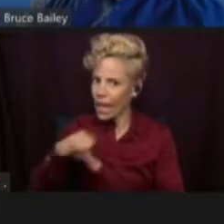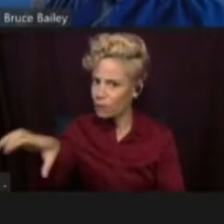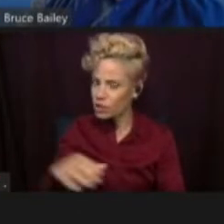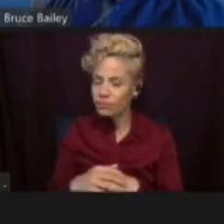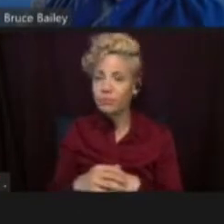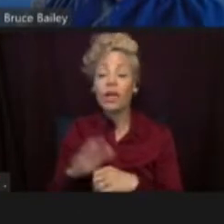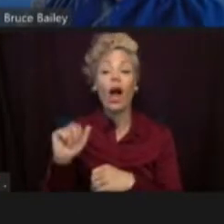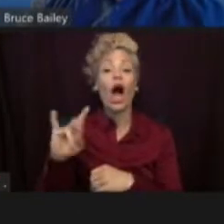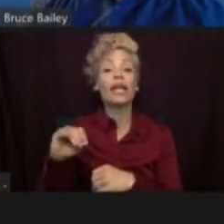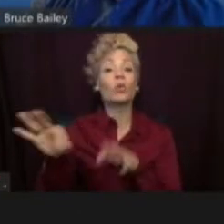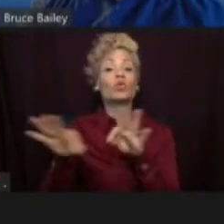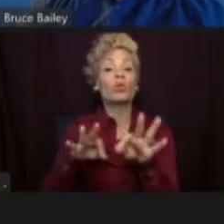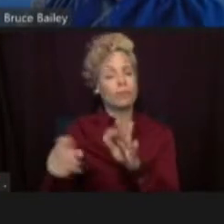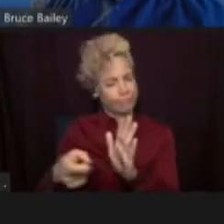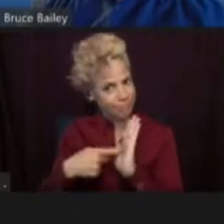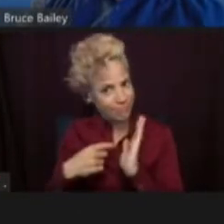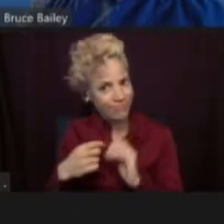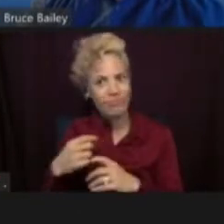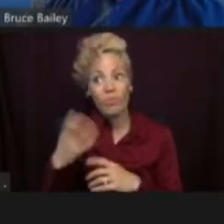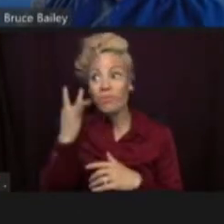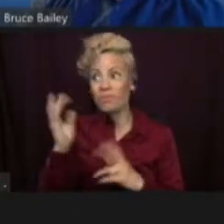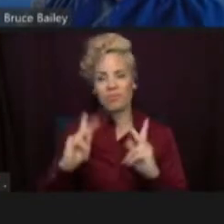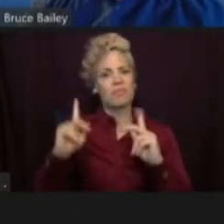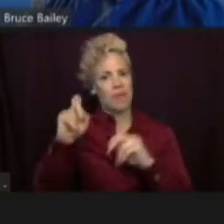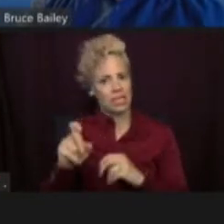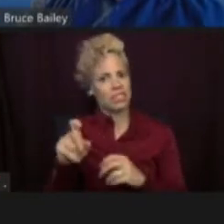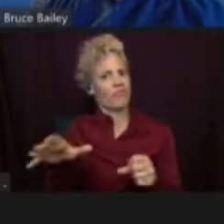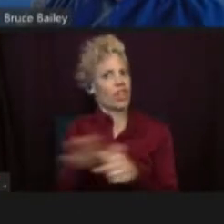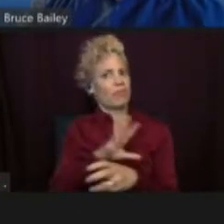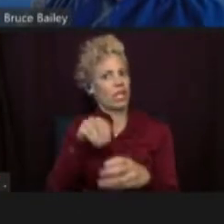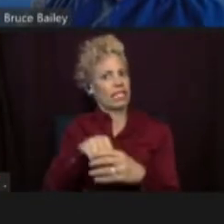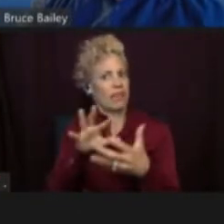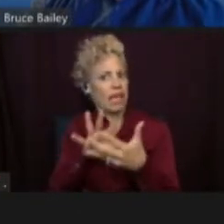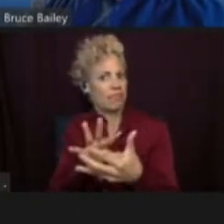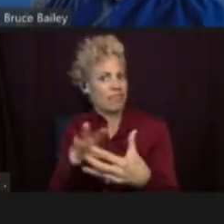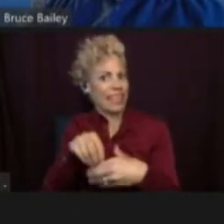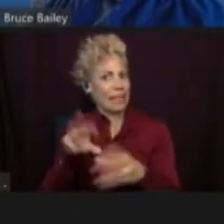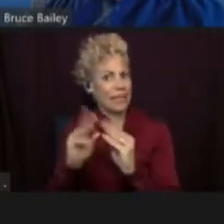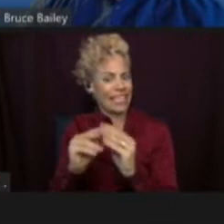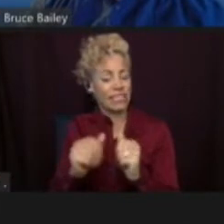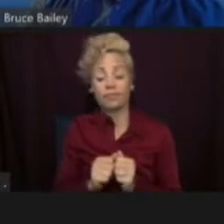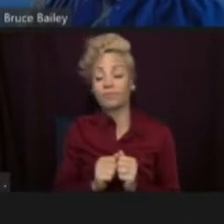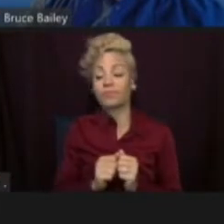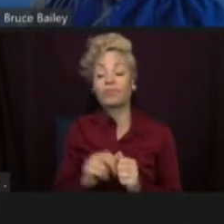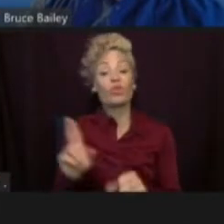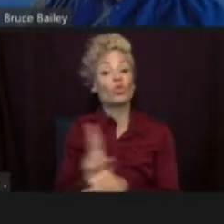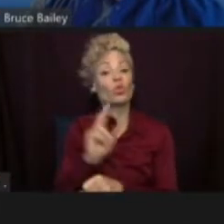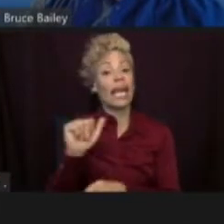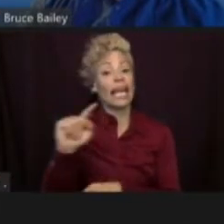so that people can fully participate in meetings. Also, the use of assistive technology is crucial.